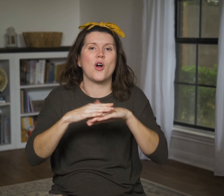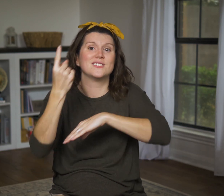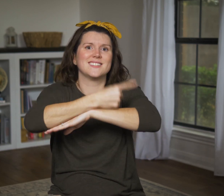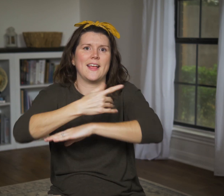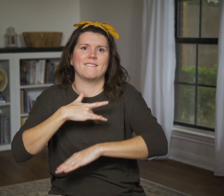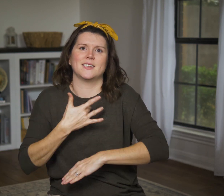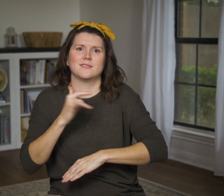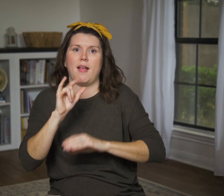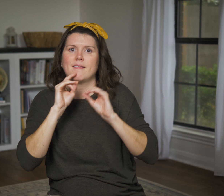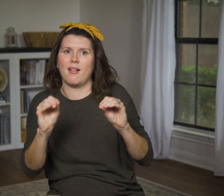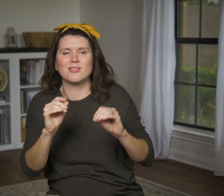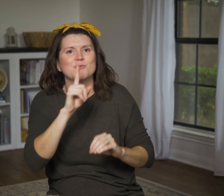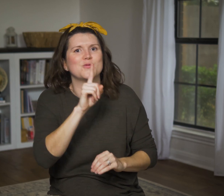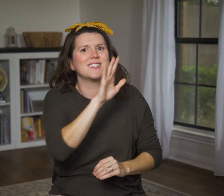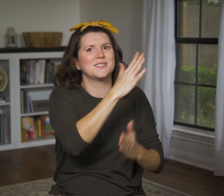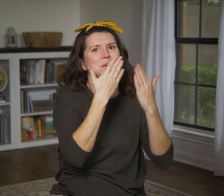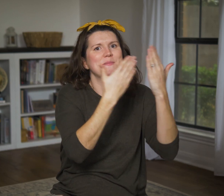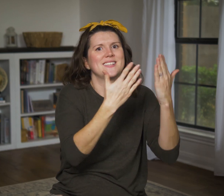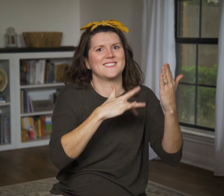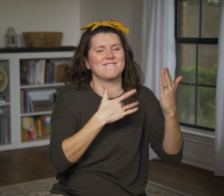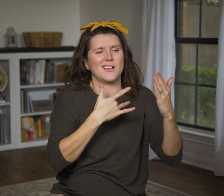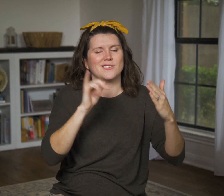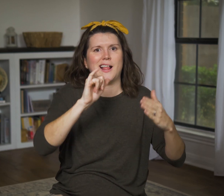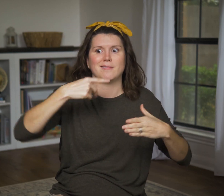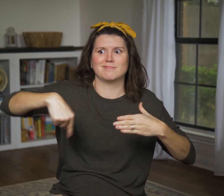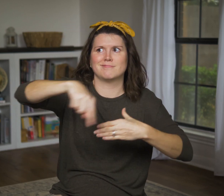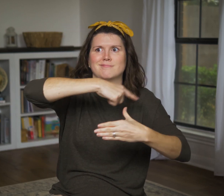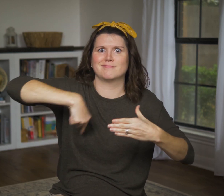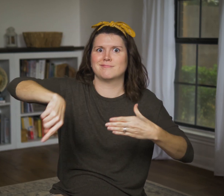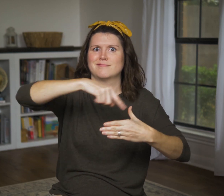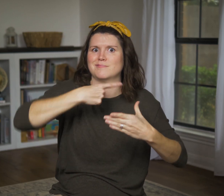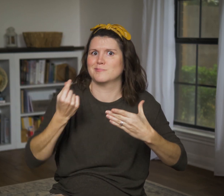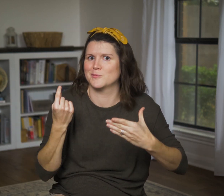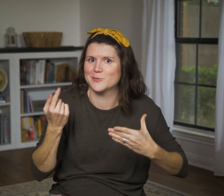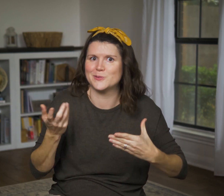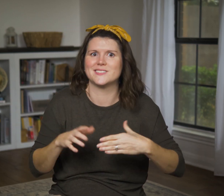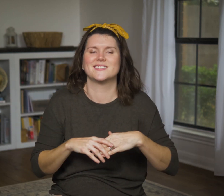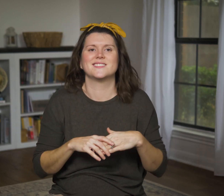when obedience feels like we’re walking in circles.